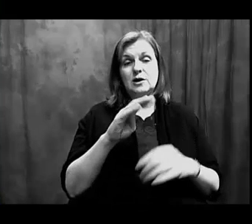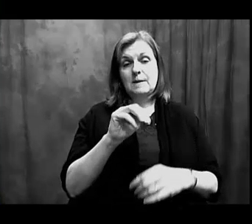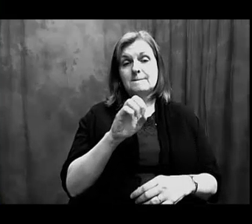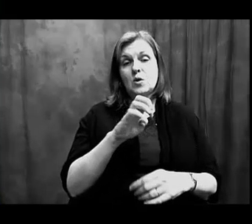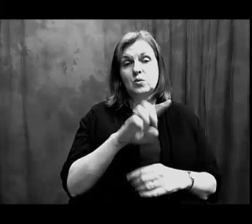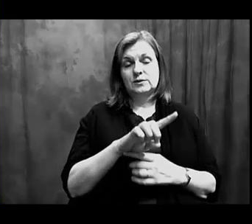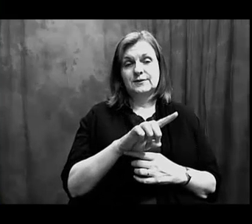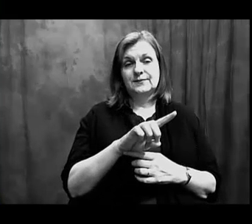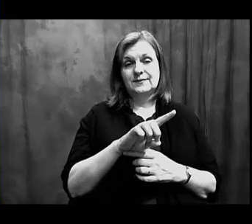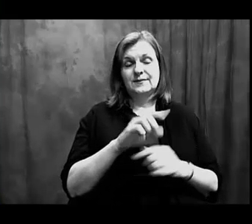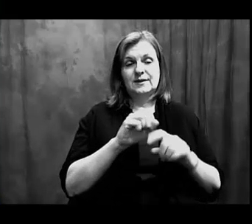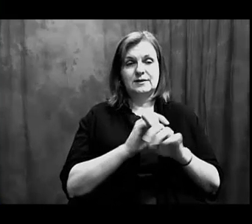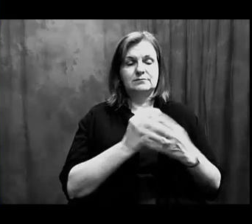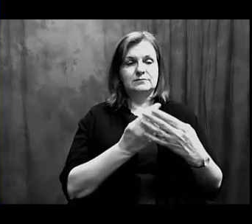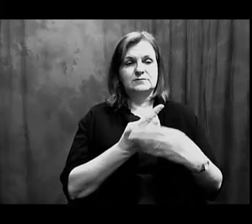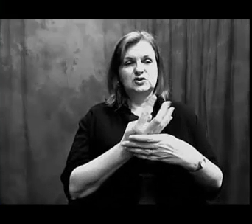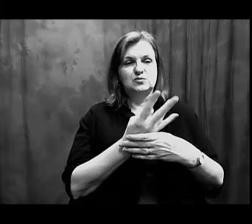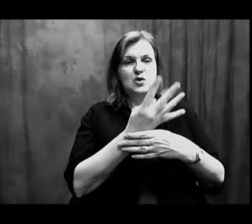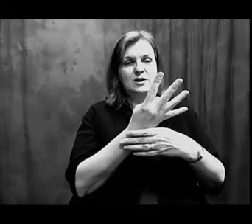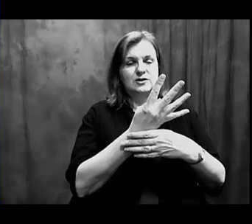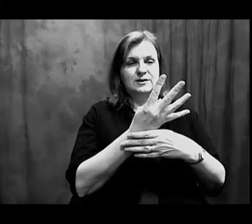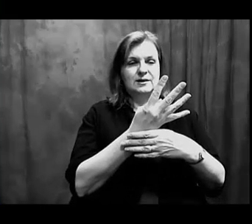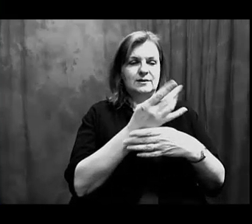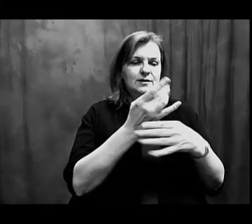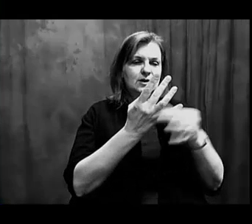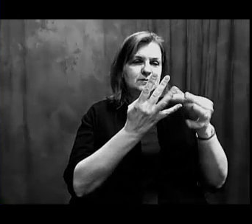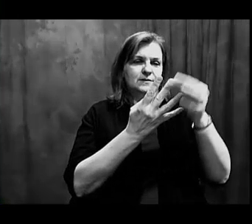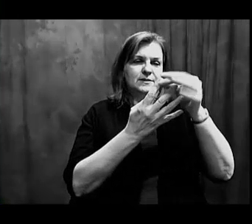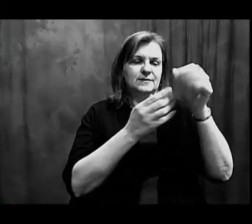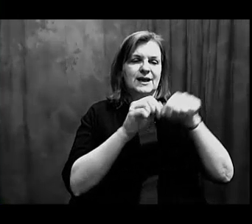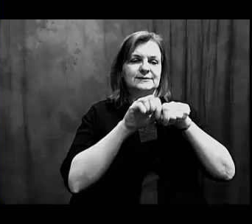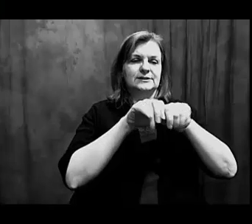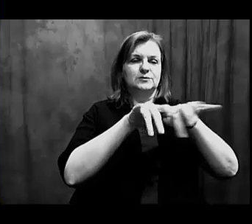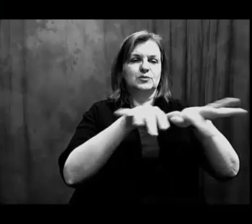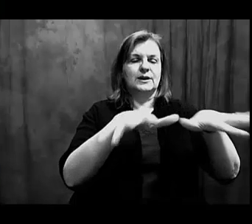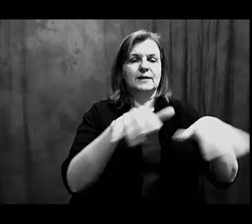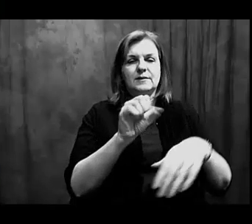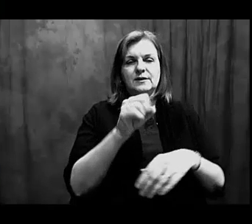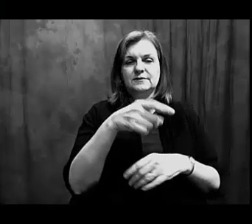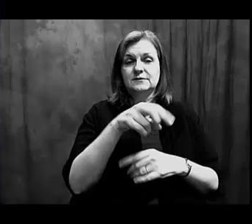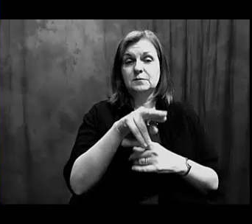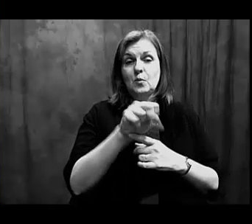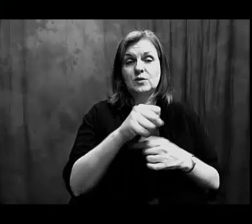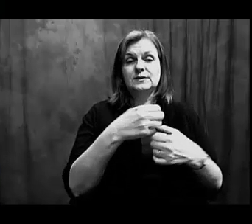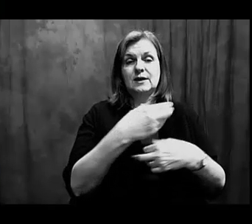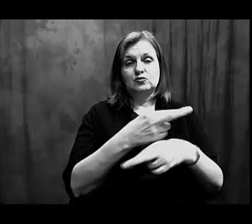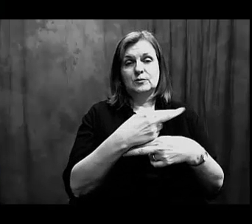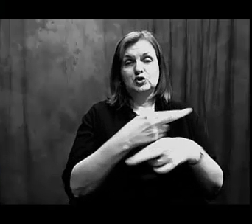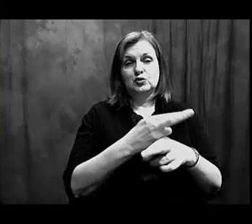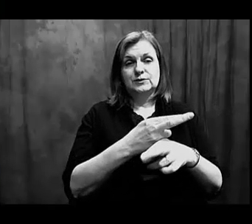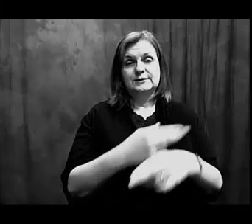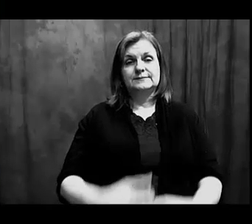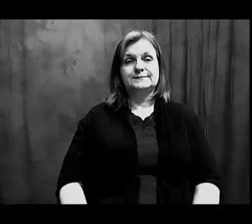and sending out all of its spores to continue to reproduce!